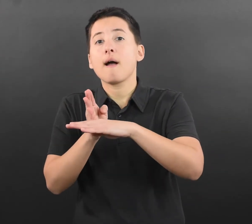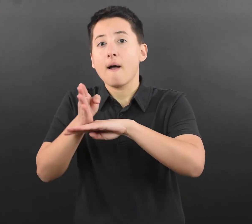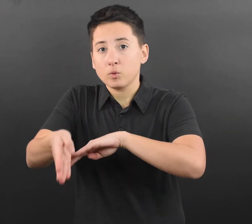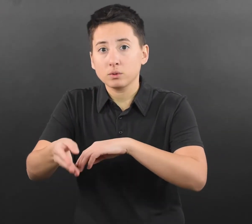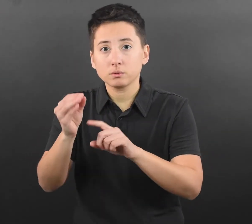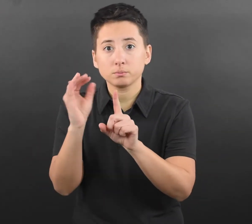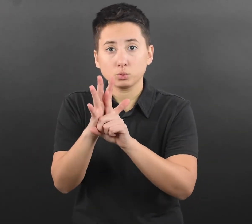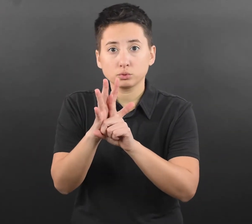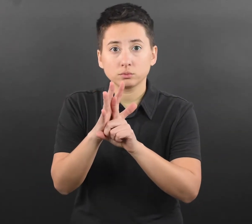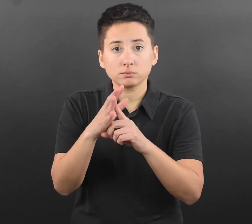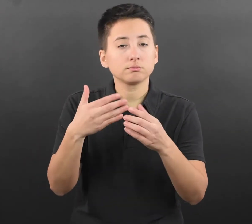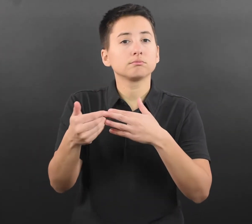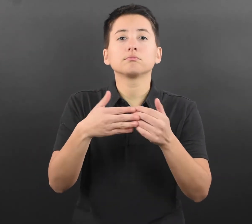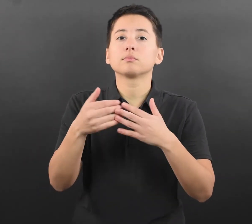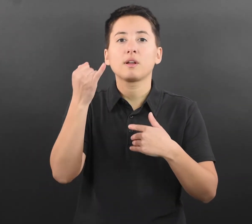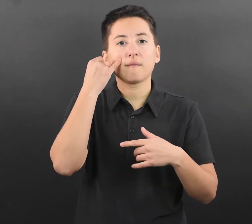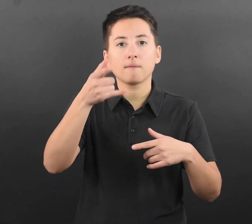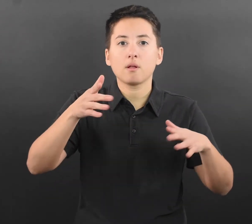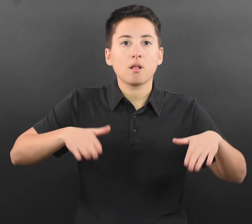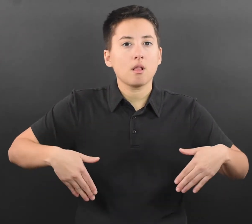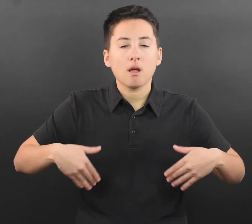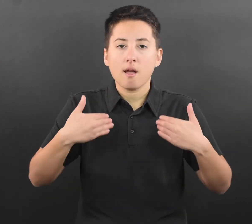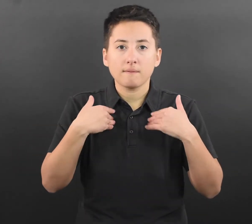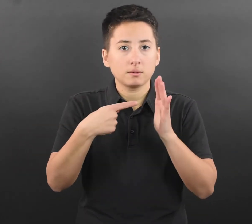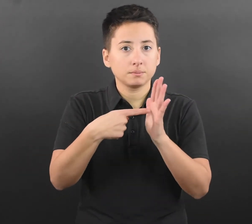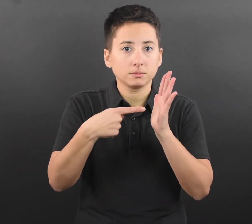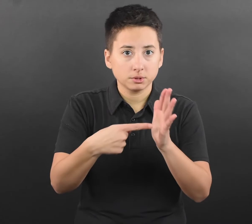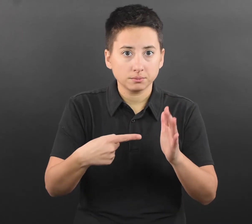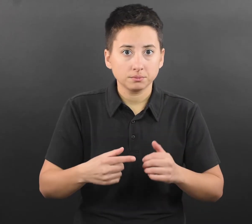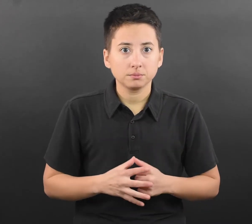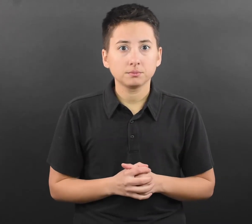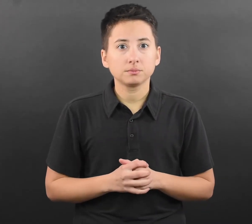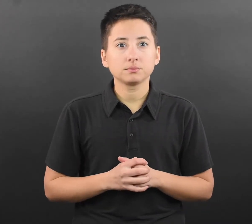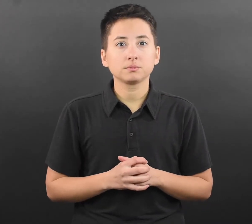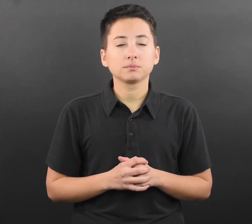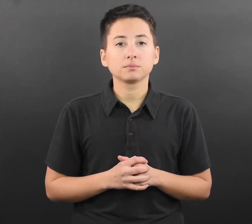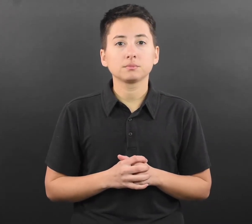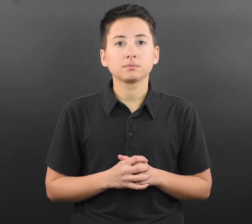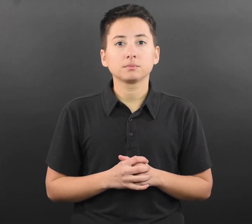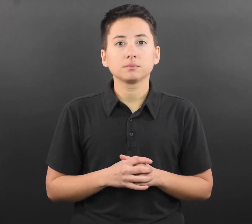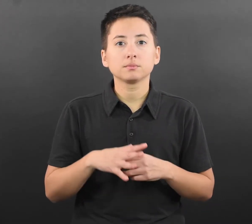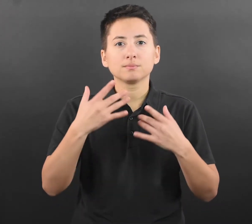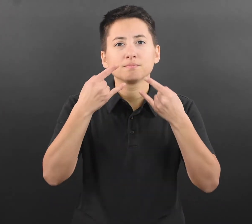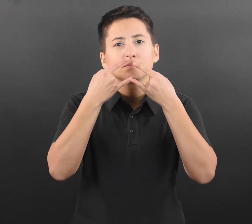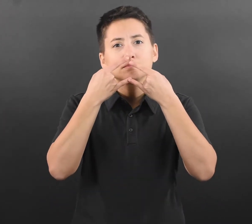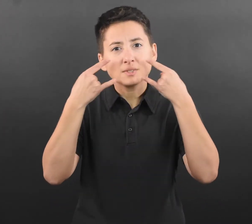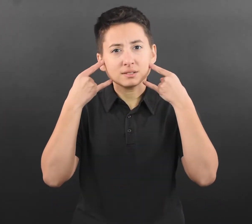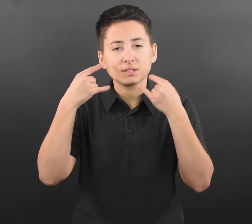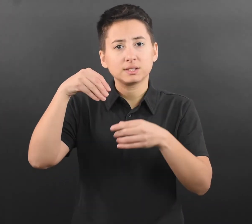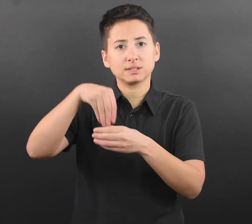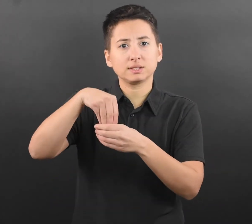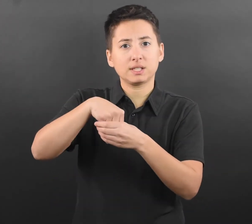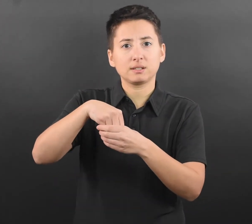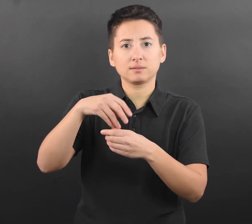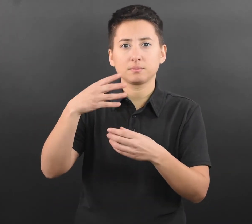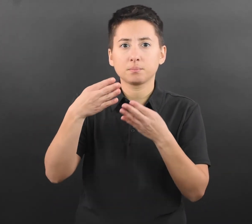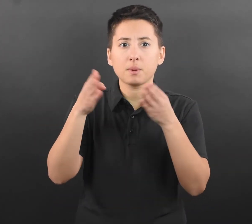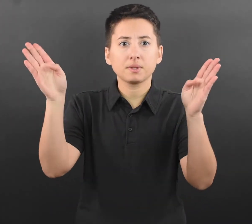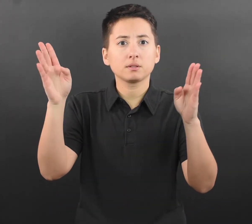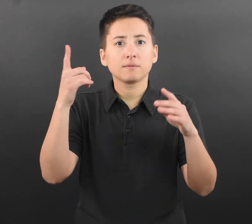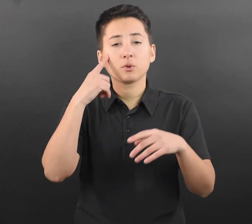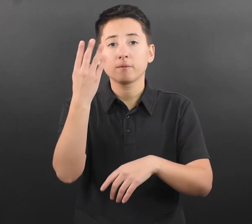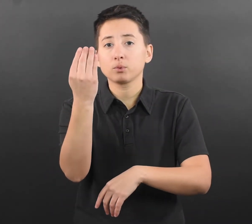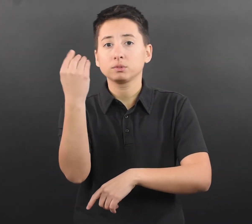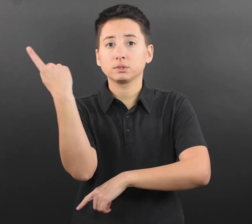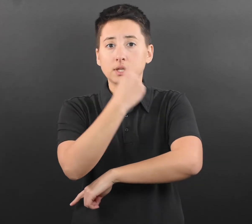• ▪ Mask indoors in public for 14 days after exposure or until your test result is negative.